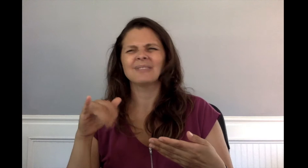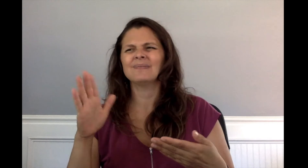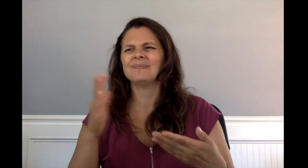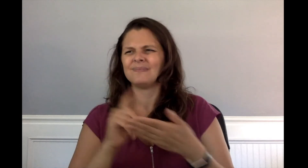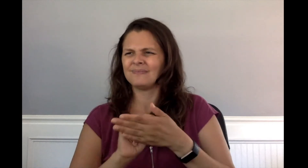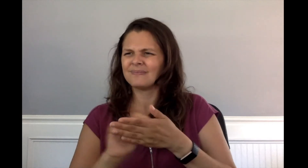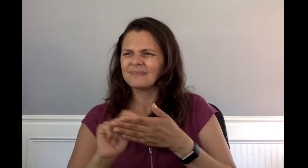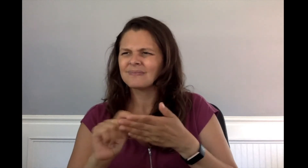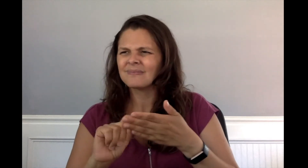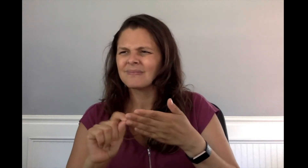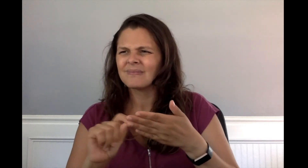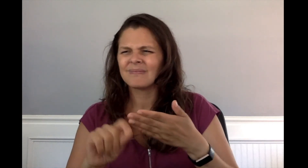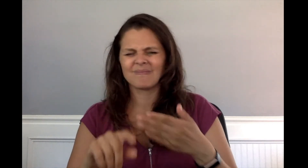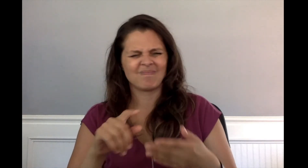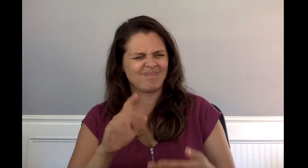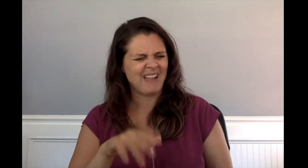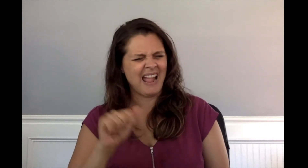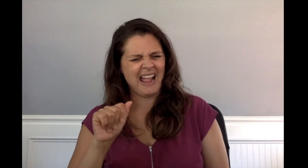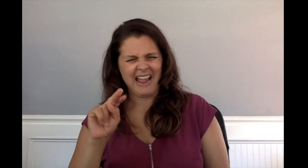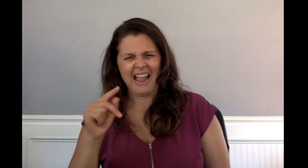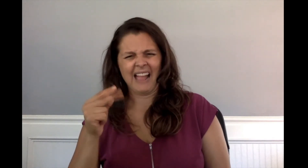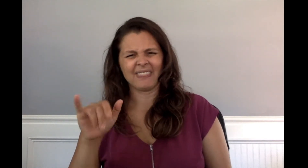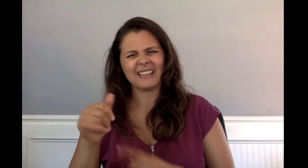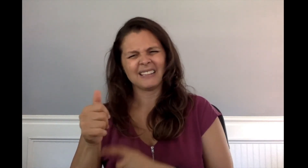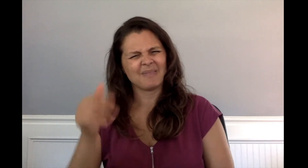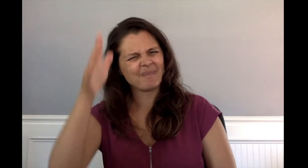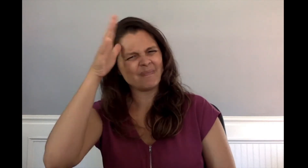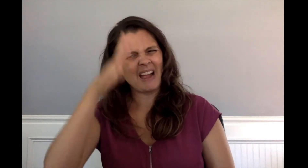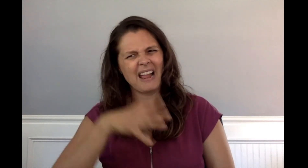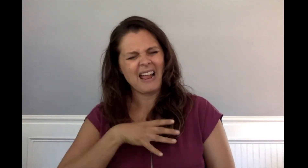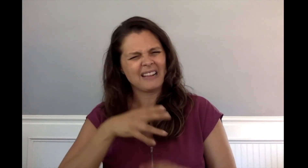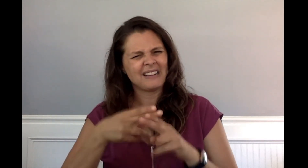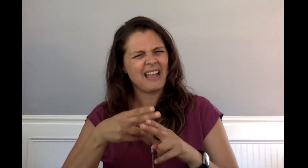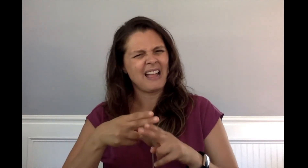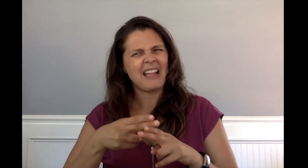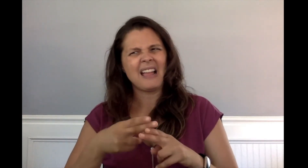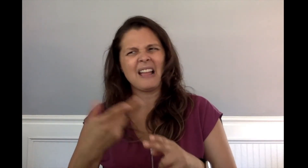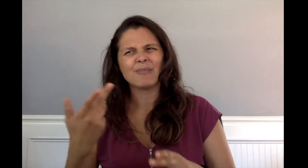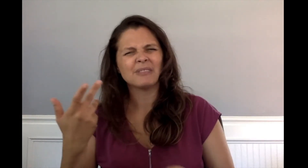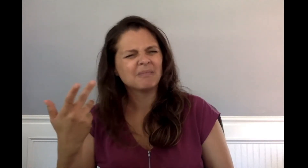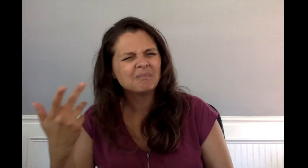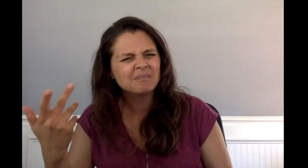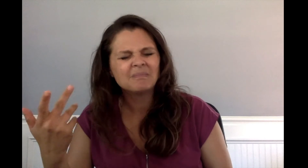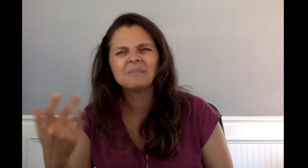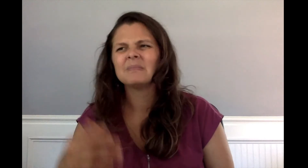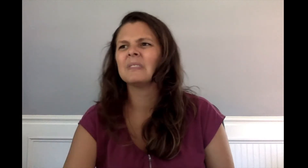"But Anthony is a man's name," Frog told him.